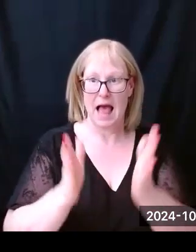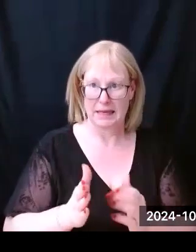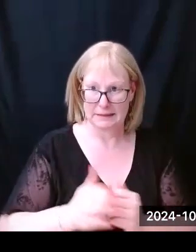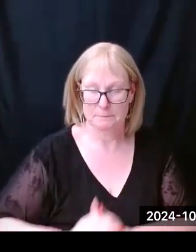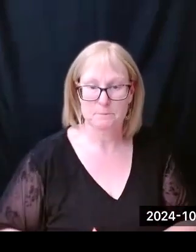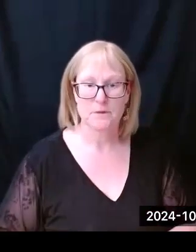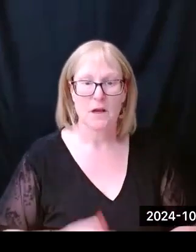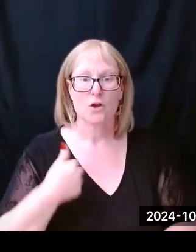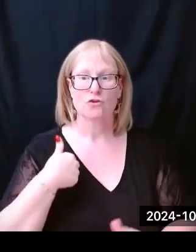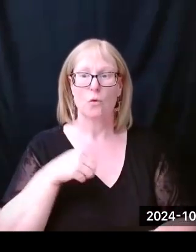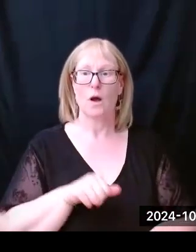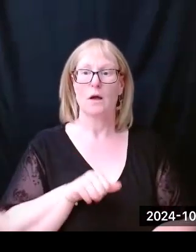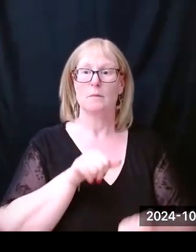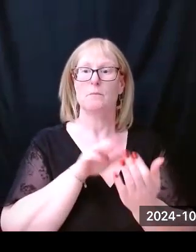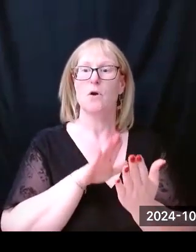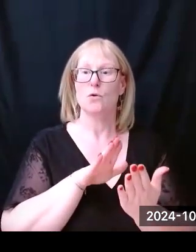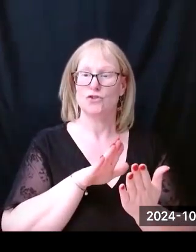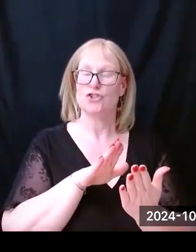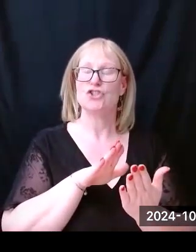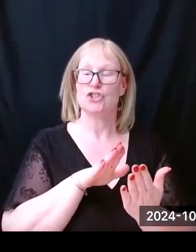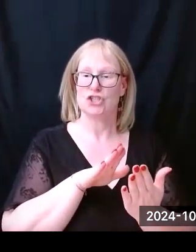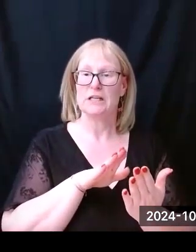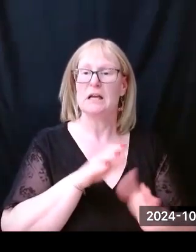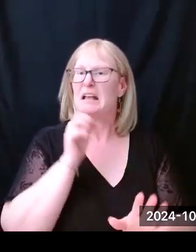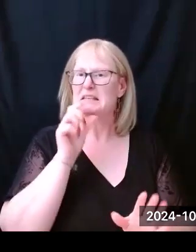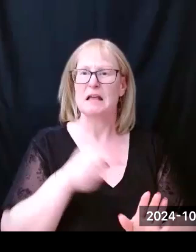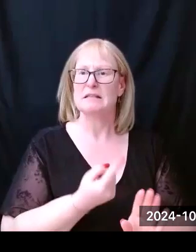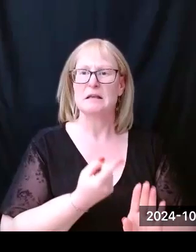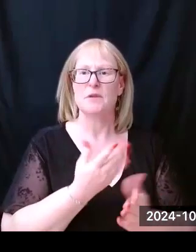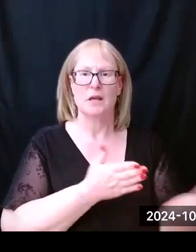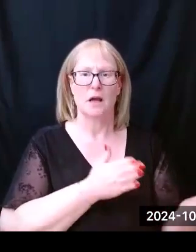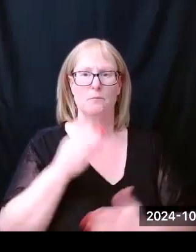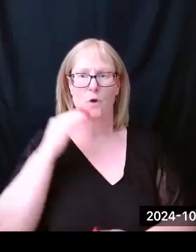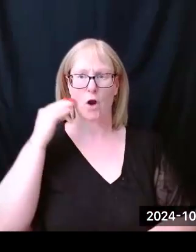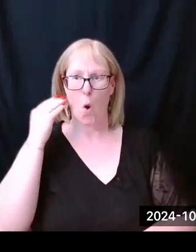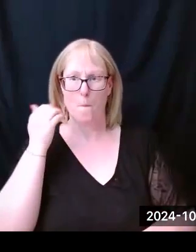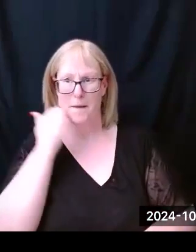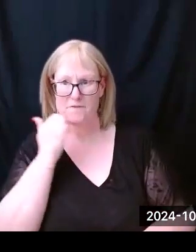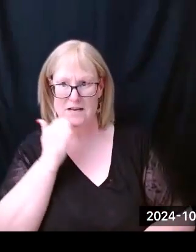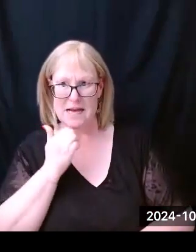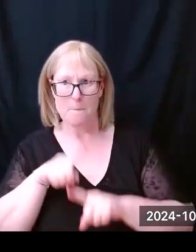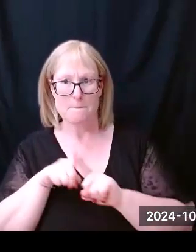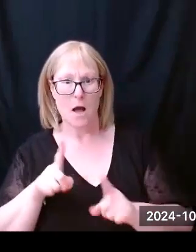I'm approaching this as not something that I take home every day, but something that I live with every day